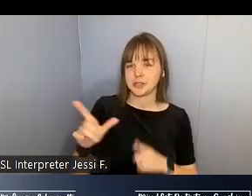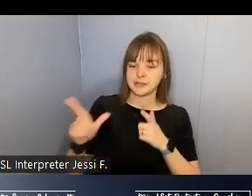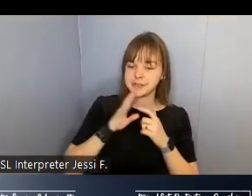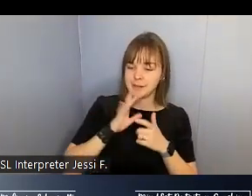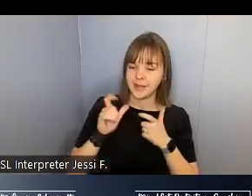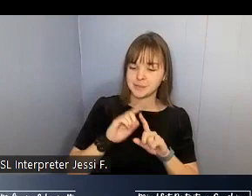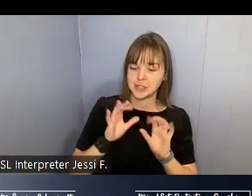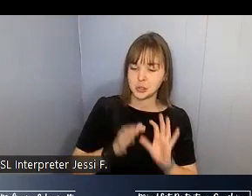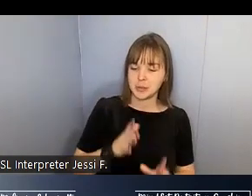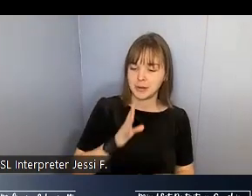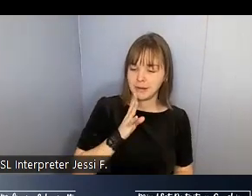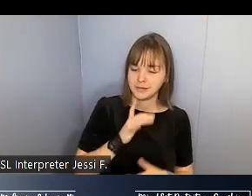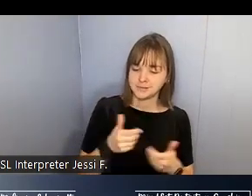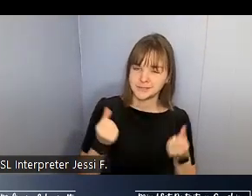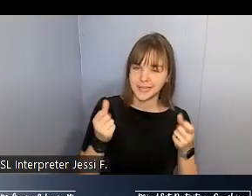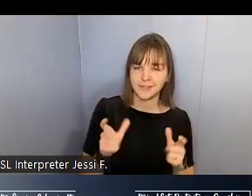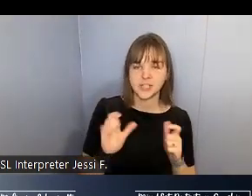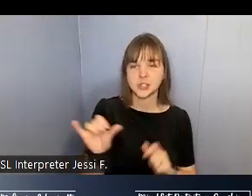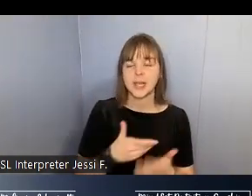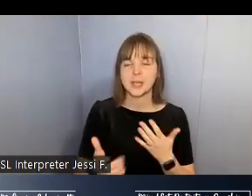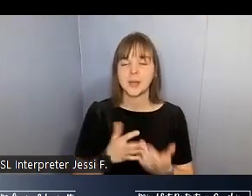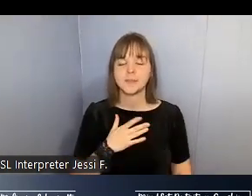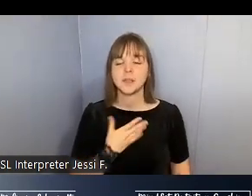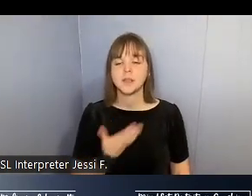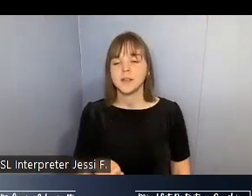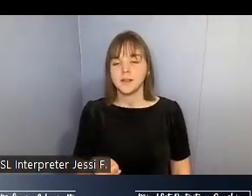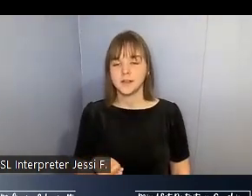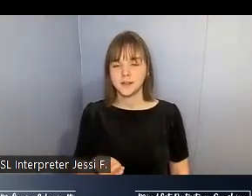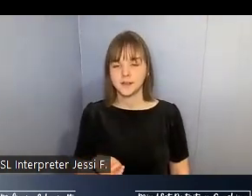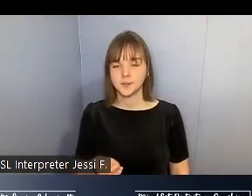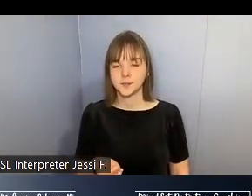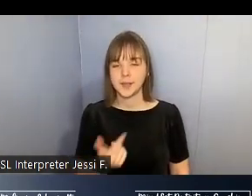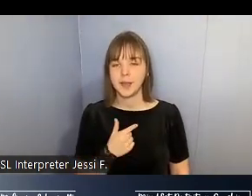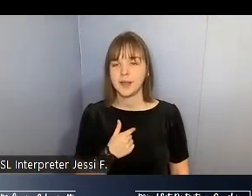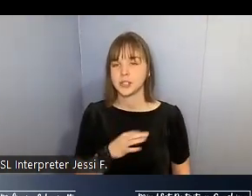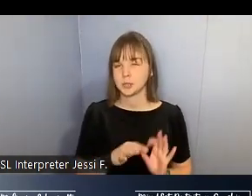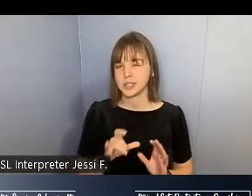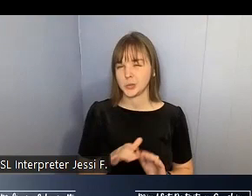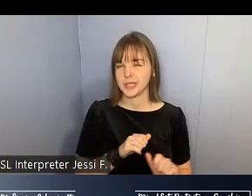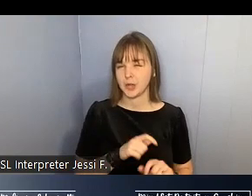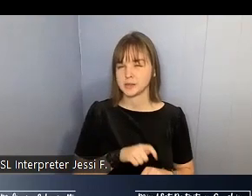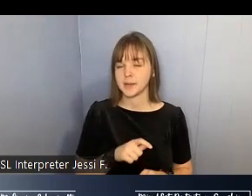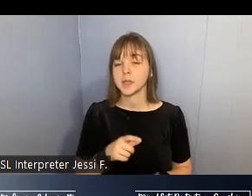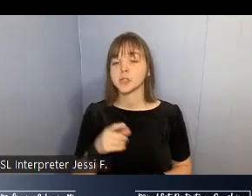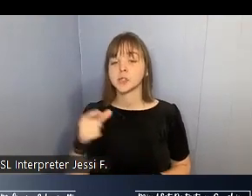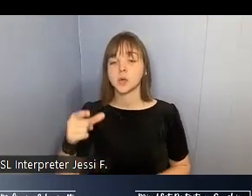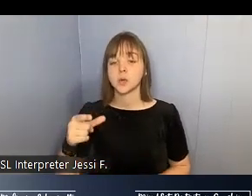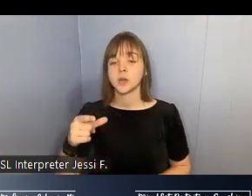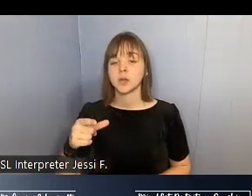I know. So the last question for the session, I'm going to ask this question that was sent in.